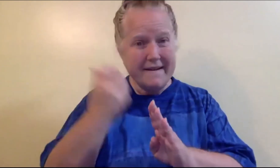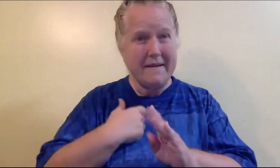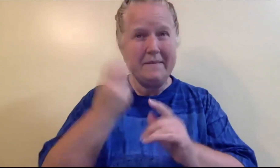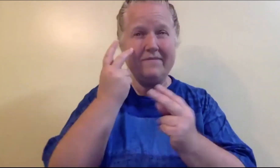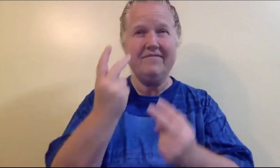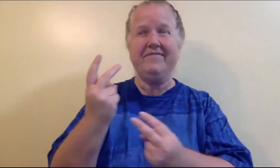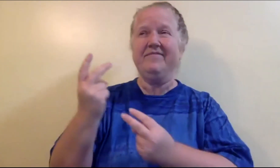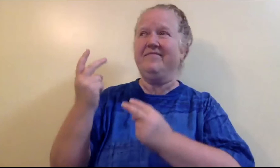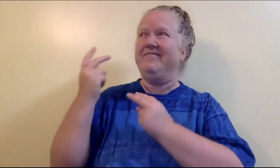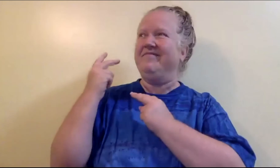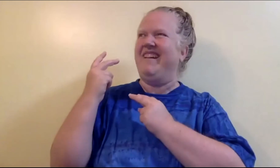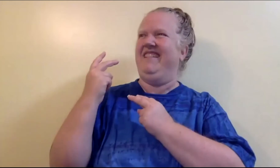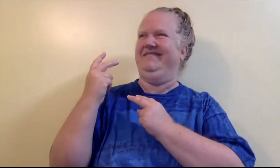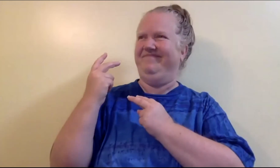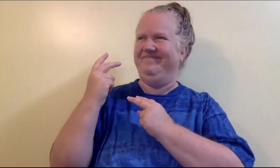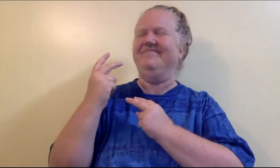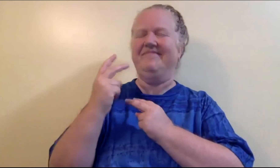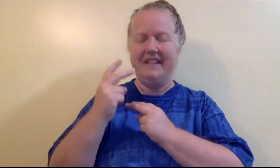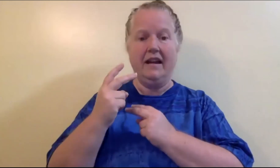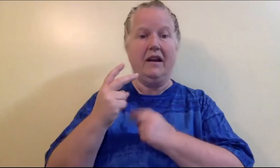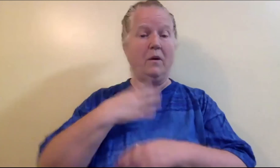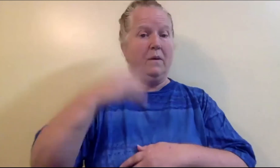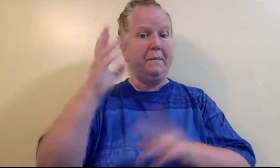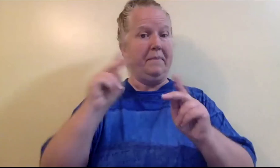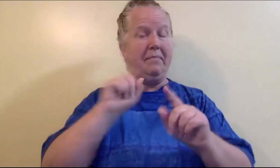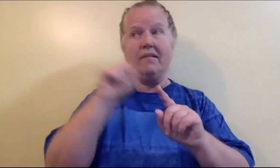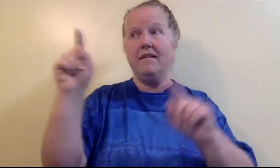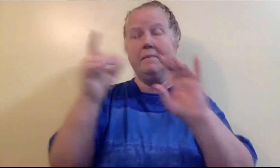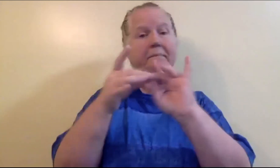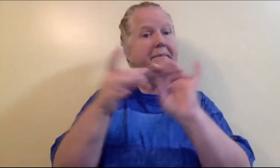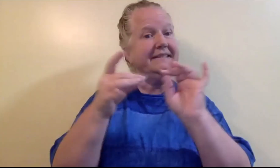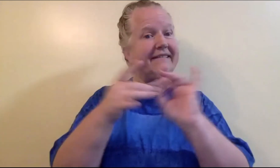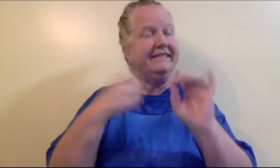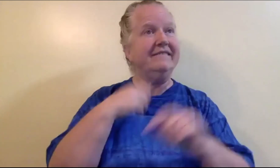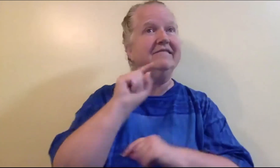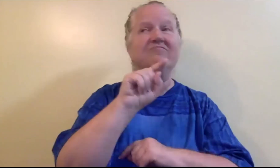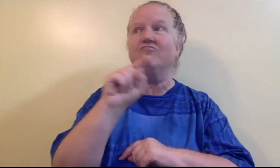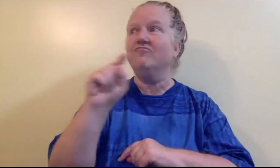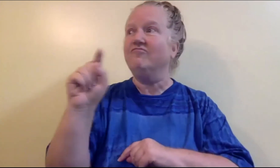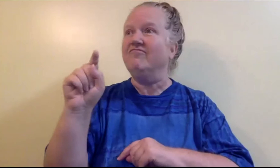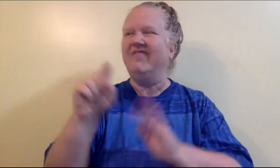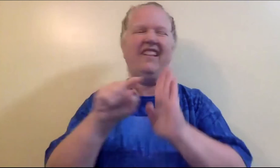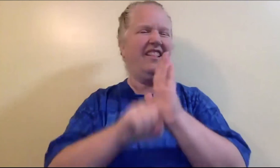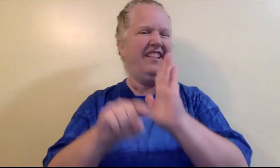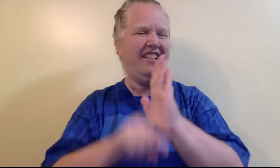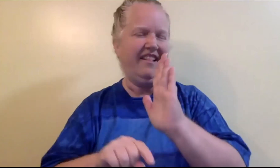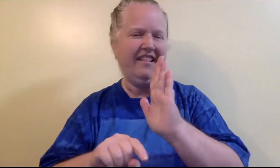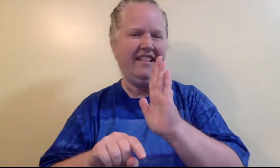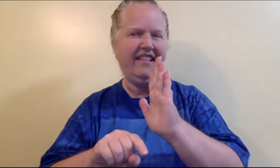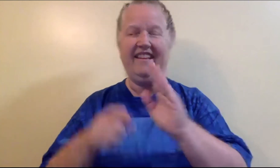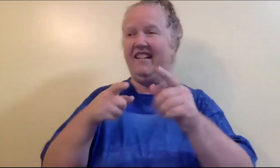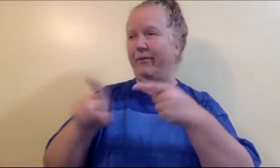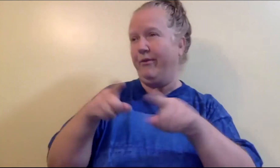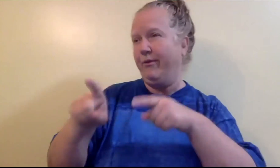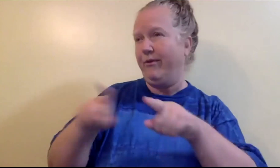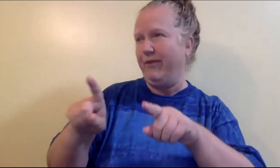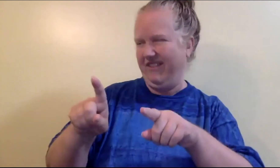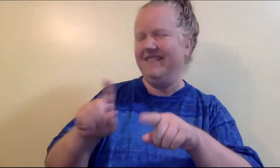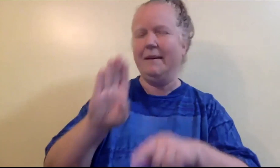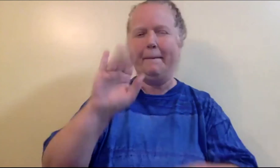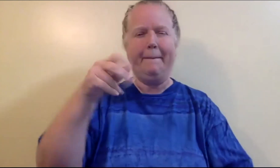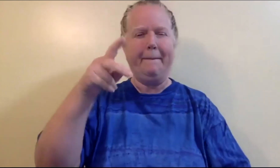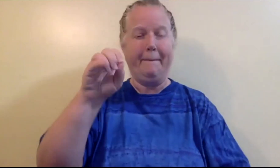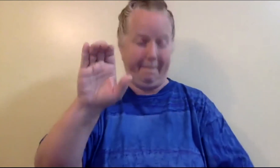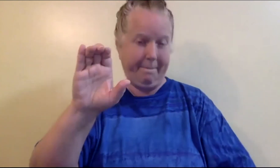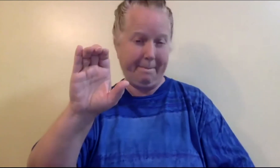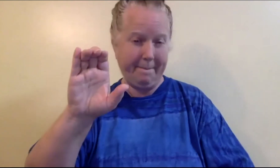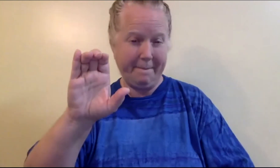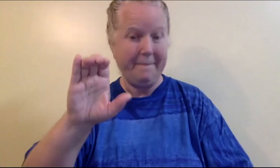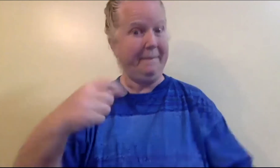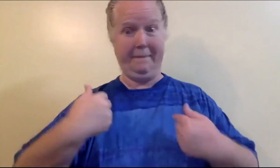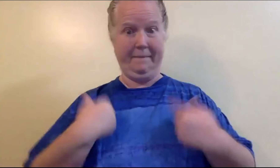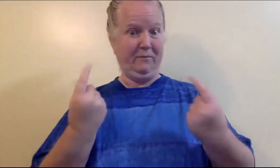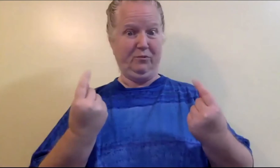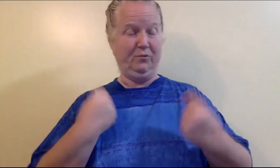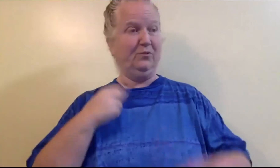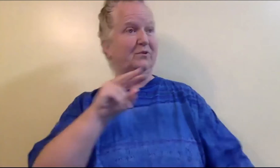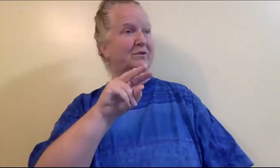I remember a time when I noticed some white people speaking negatively and insulting those who were black, Indigenous and people of color.